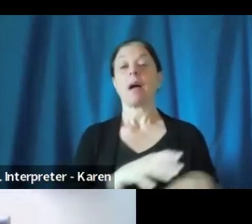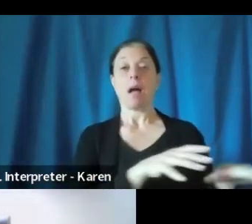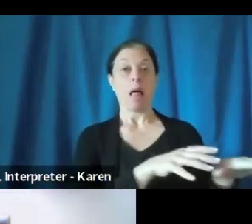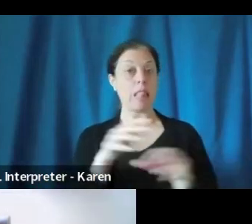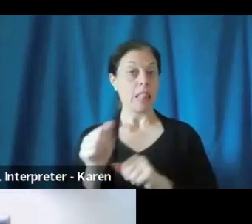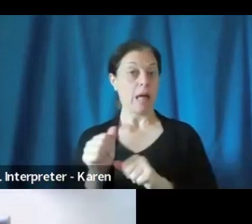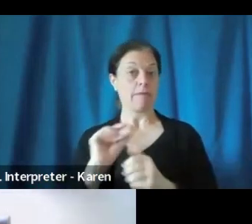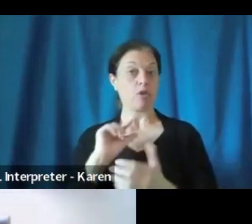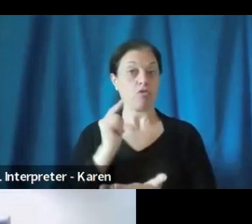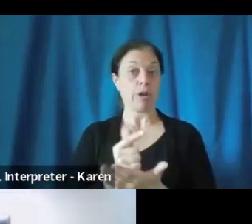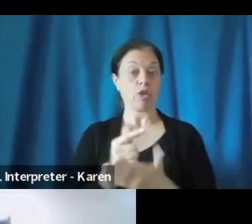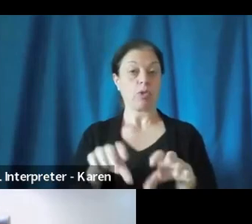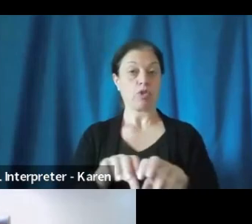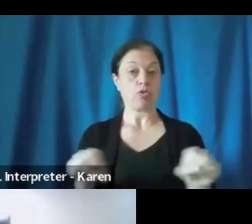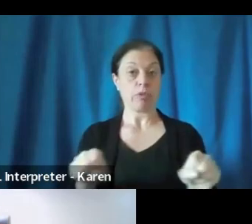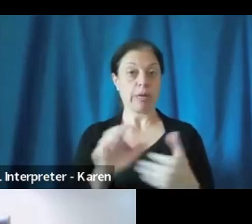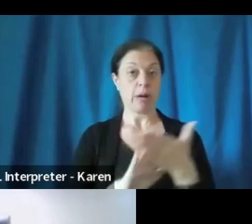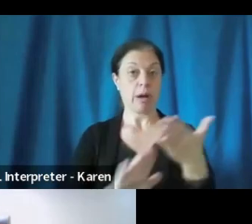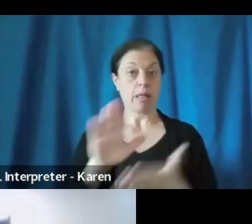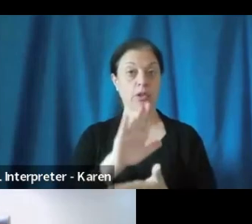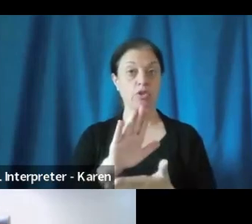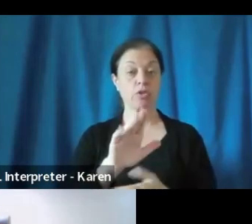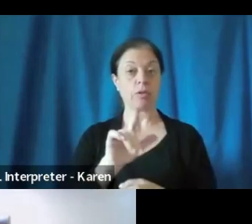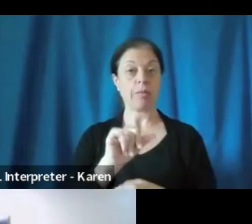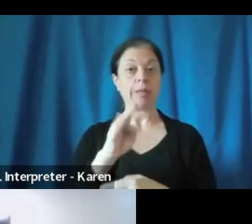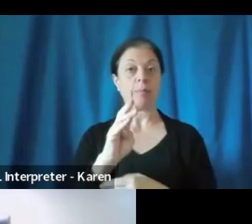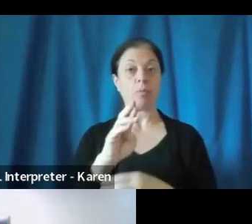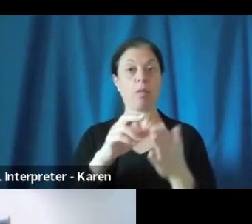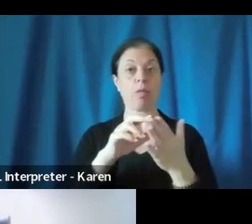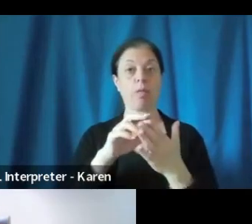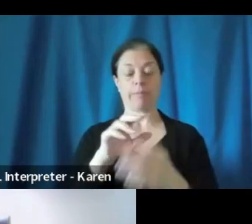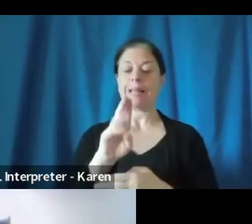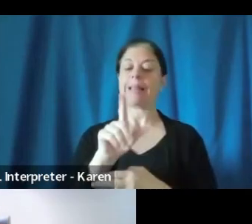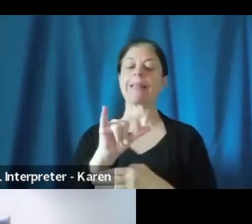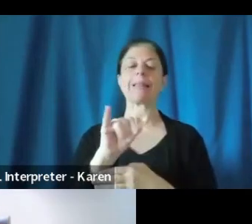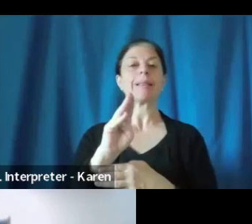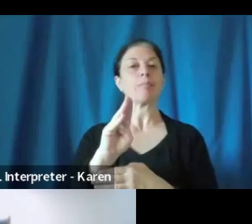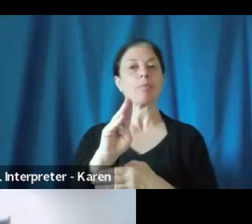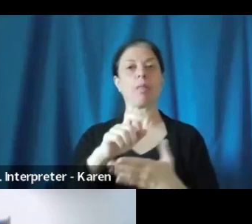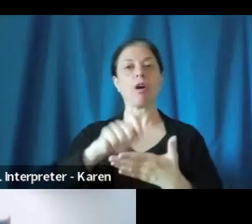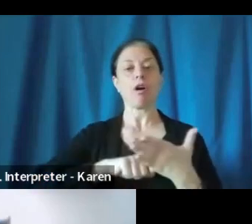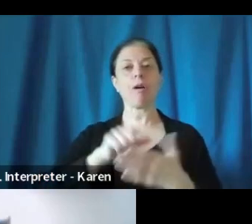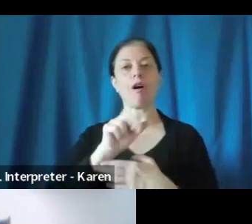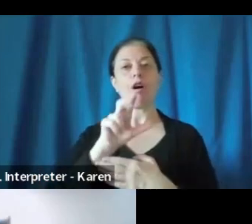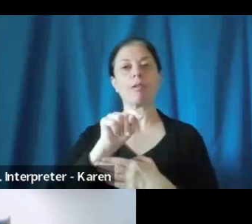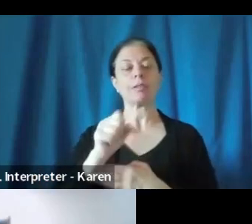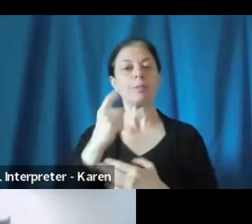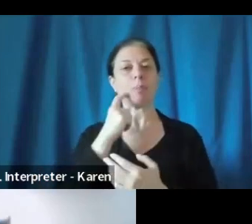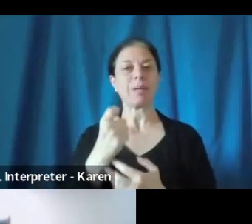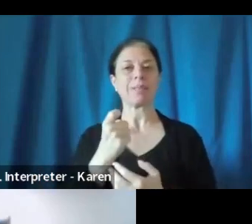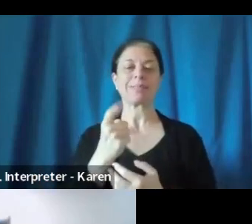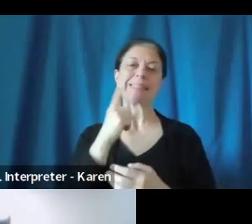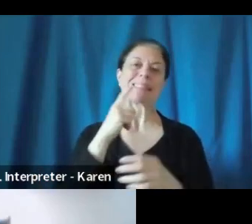religion nonprofit. I left my graduate degree in the college